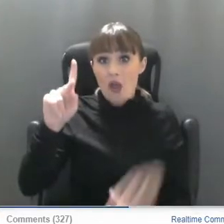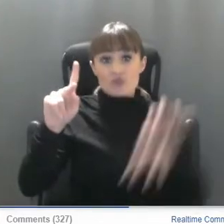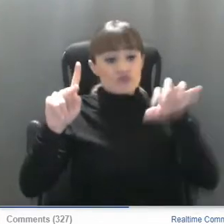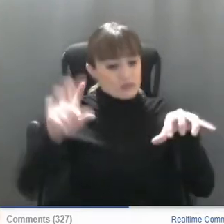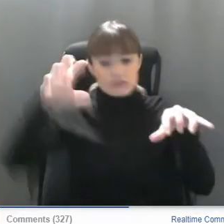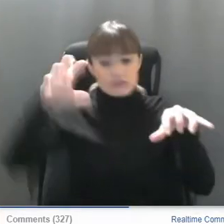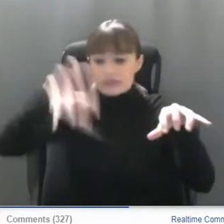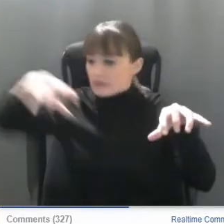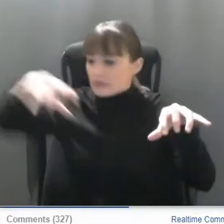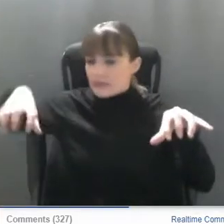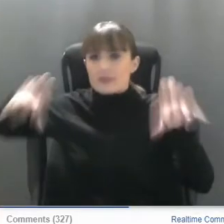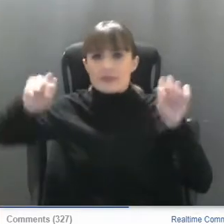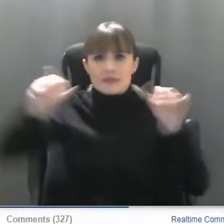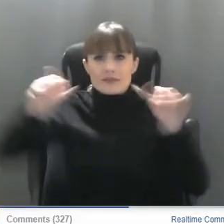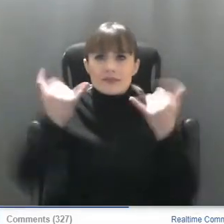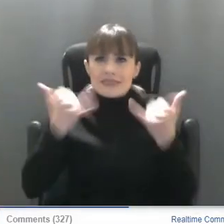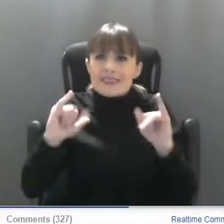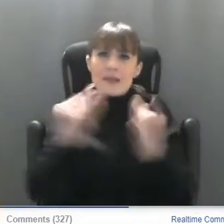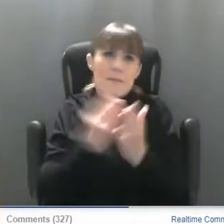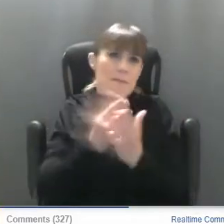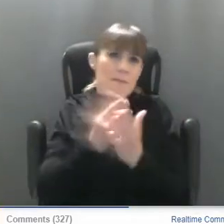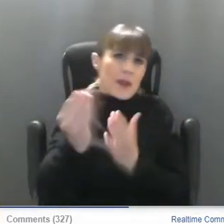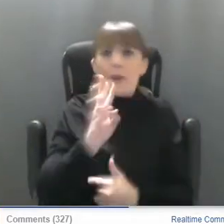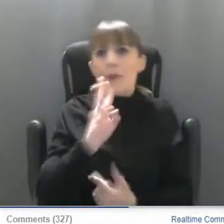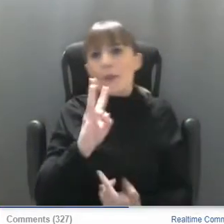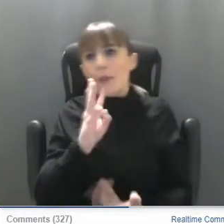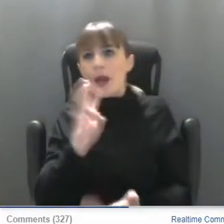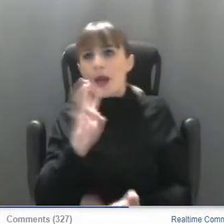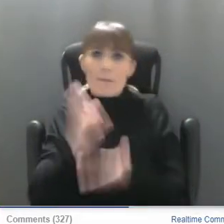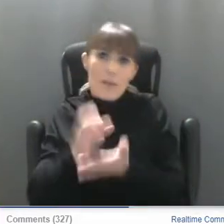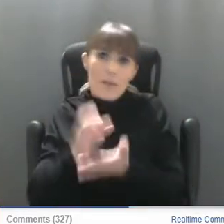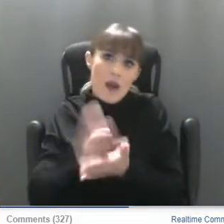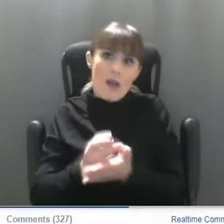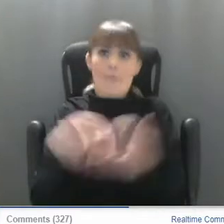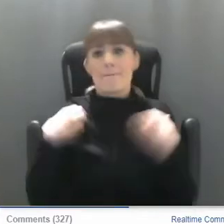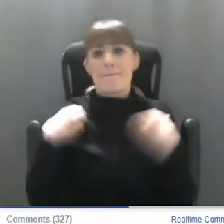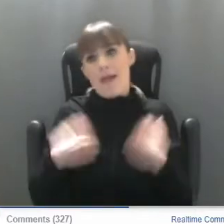your cute backpacks, sun hats, of course. You can do rental- stroller rental. By the